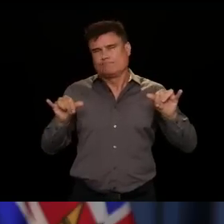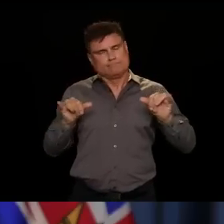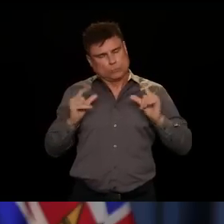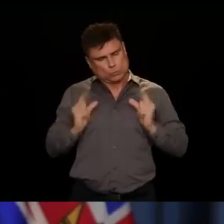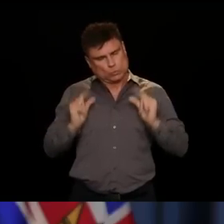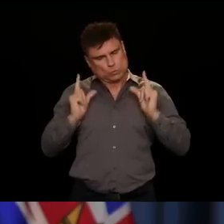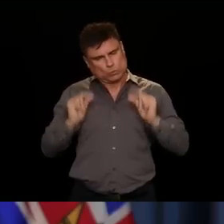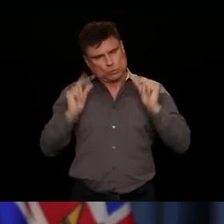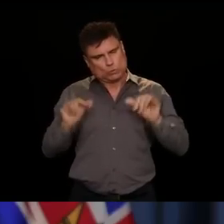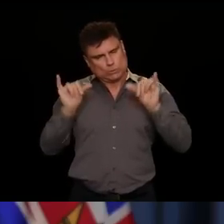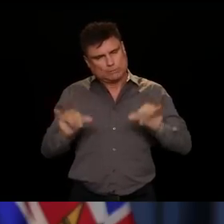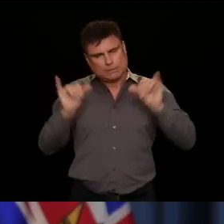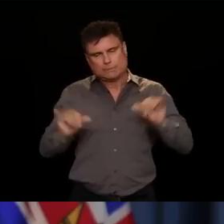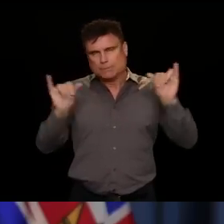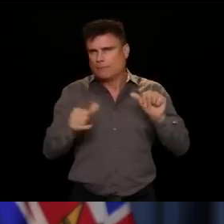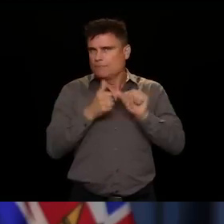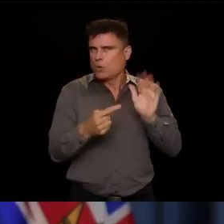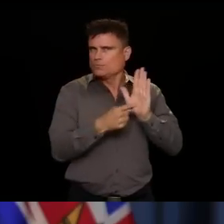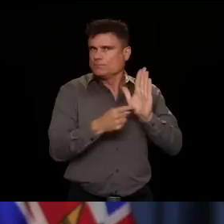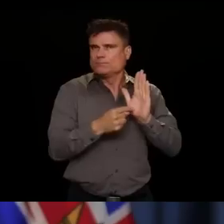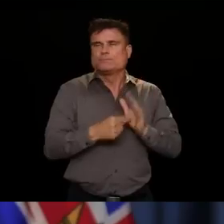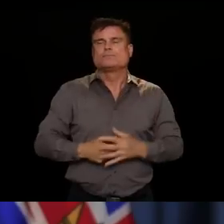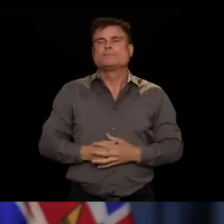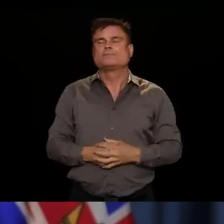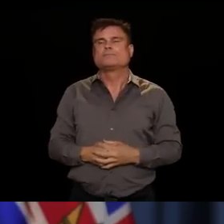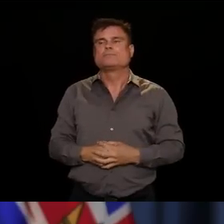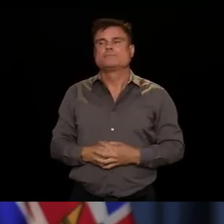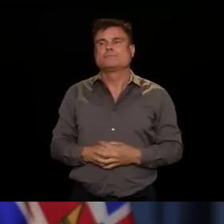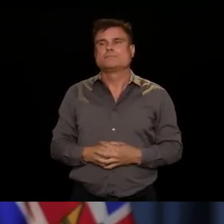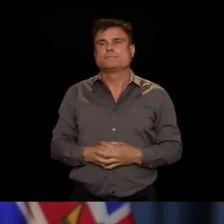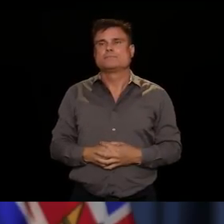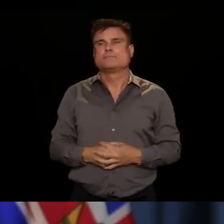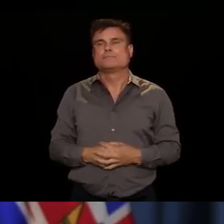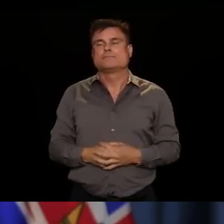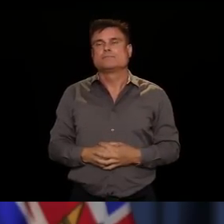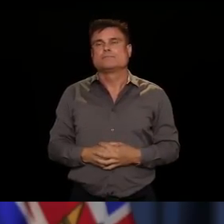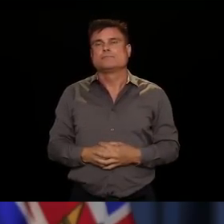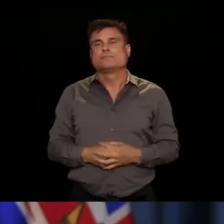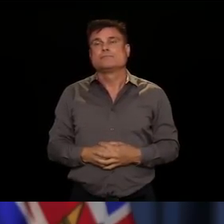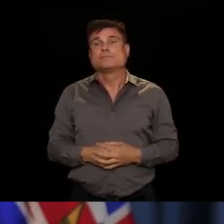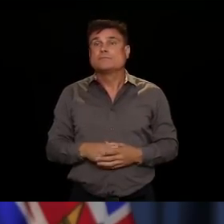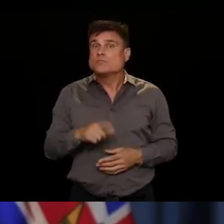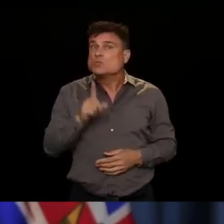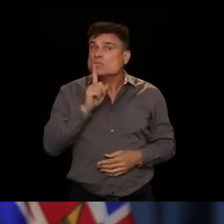COVID-19 efforts and as powerful as the active physical distancing, is trust.